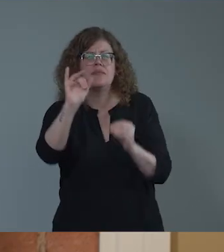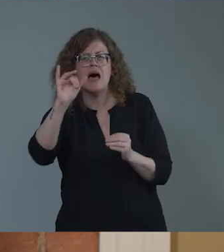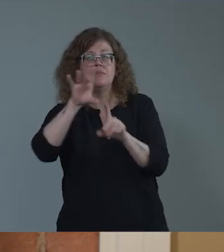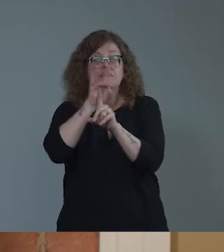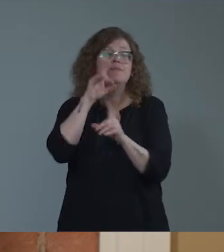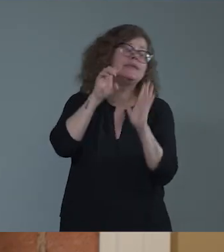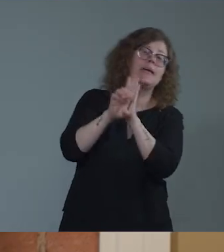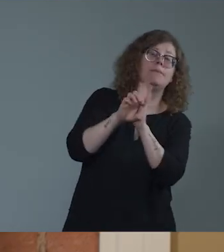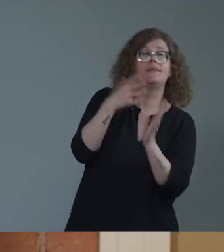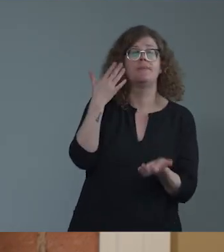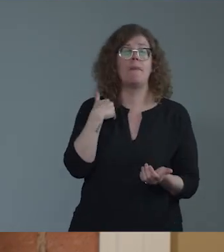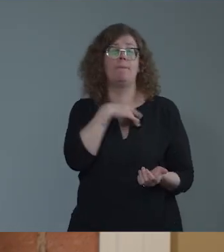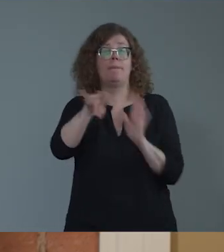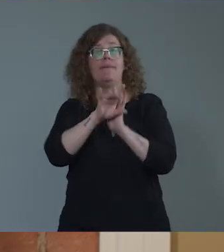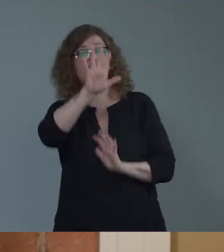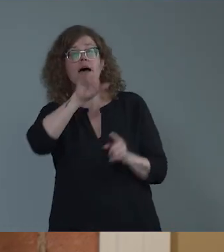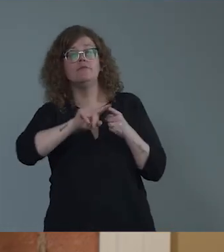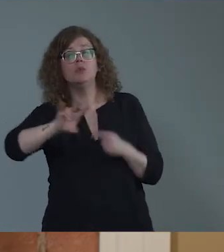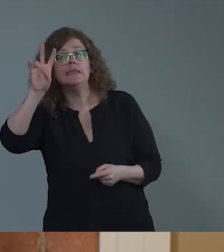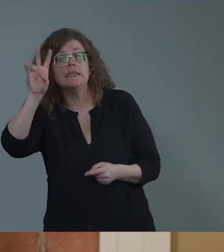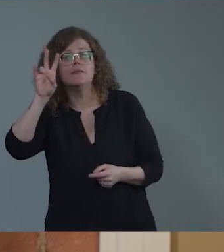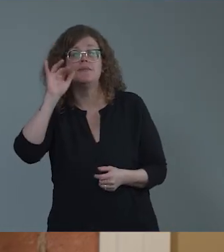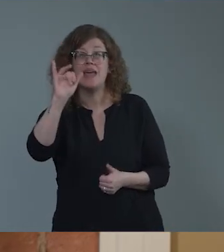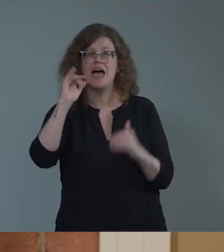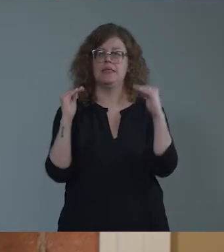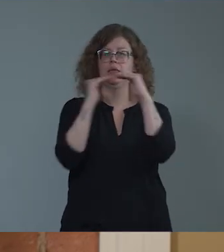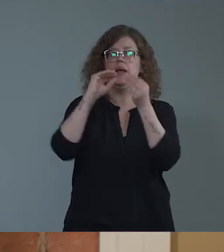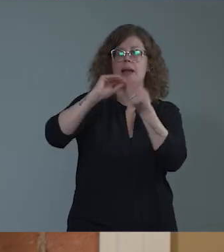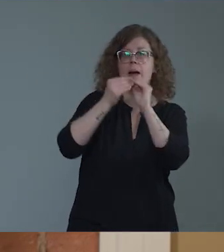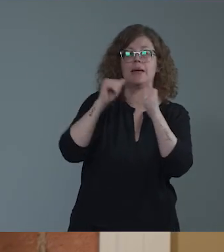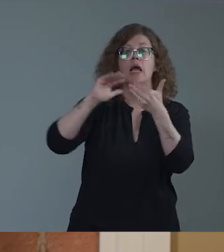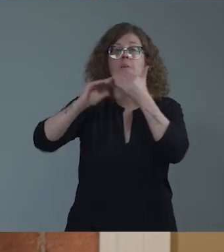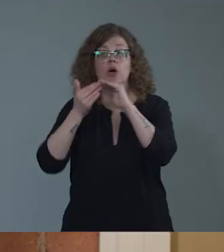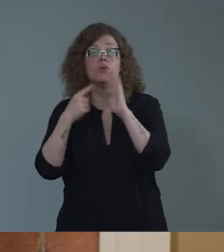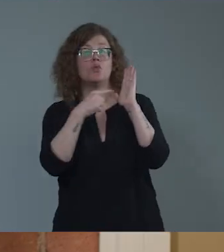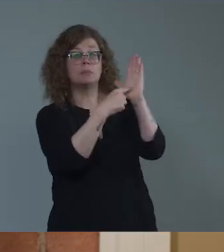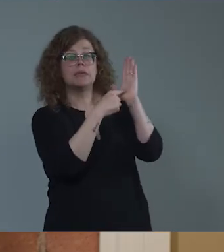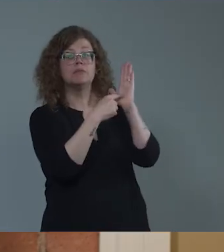and kind of oversee that selection process. And there's a discussion and a kind of facilitated way